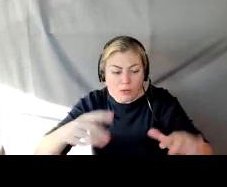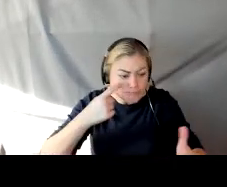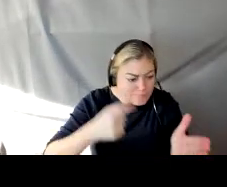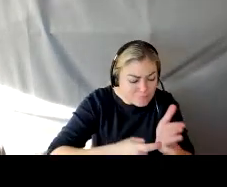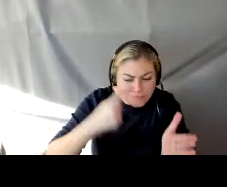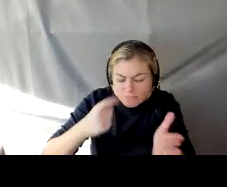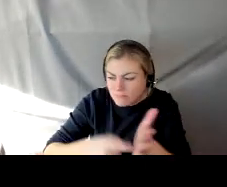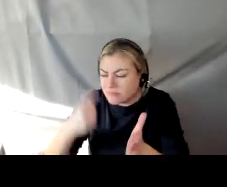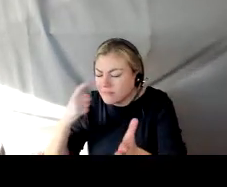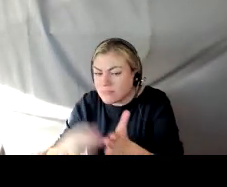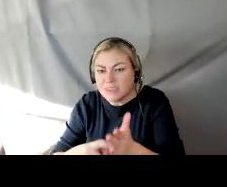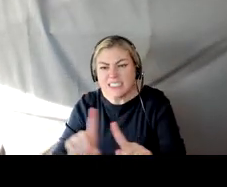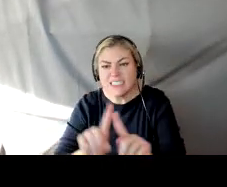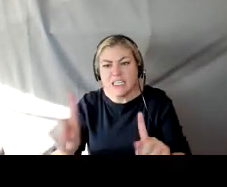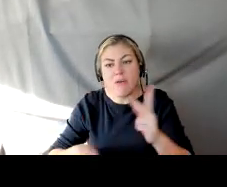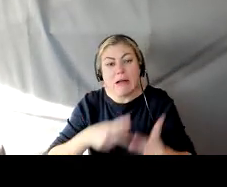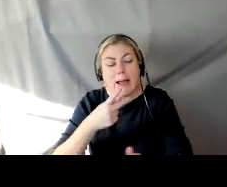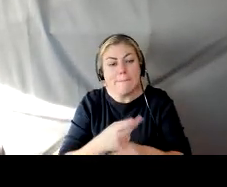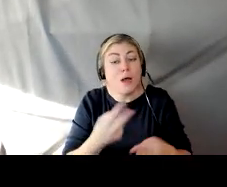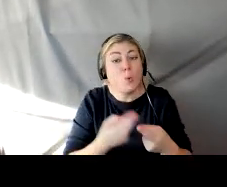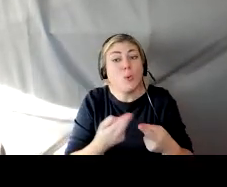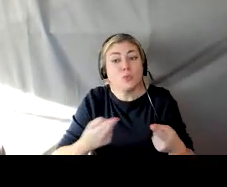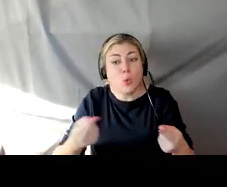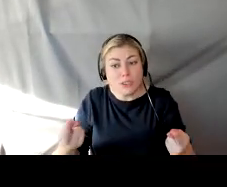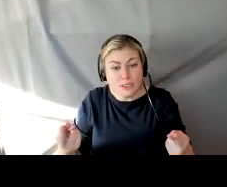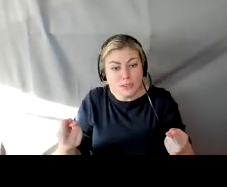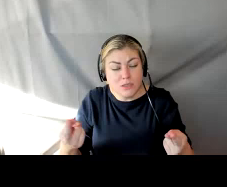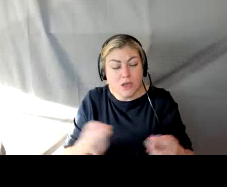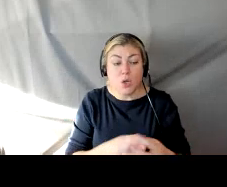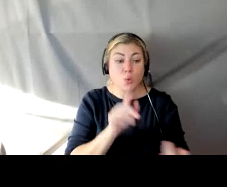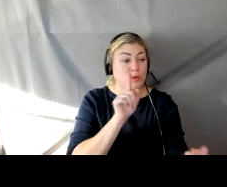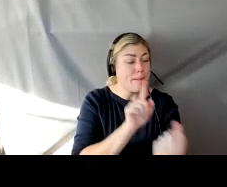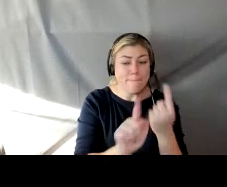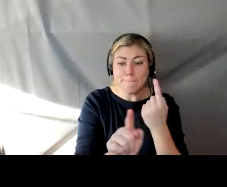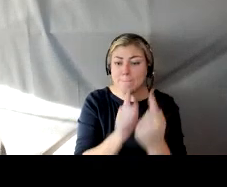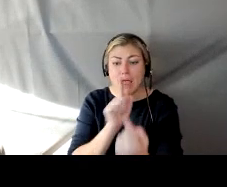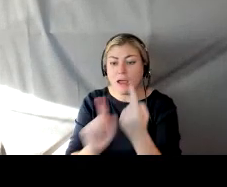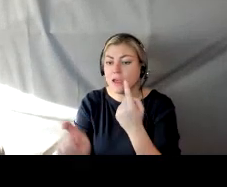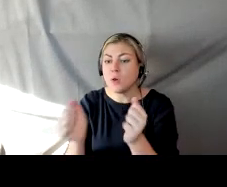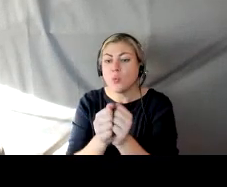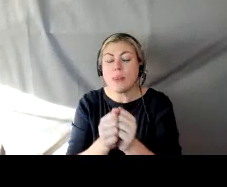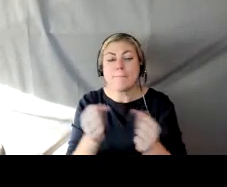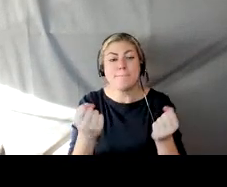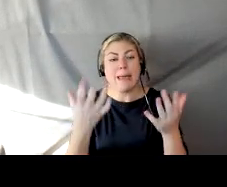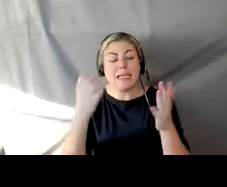We met with many state and local partners and of course with the folks at the Great